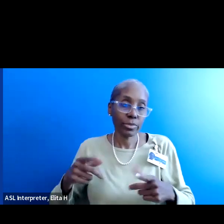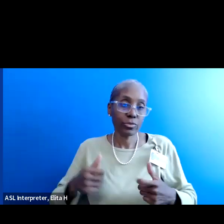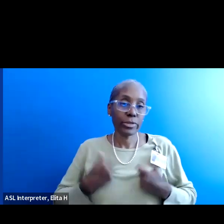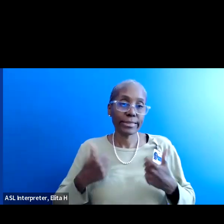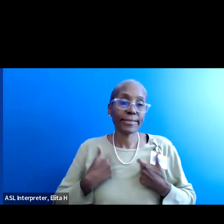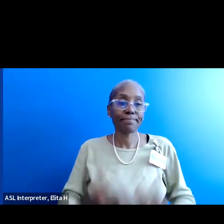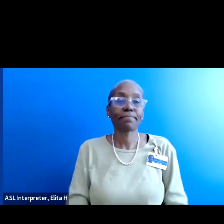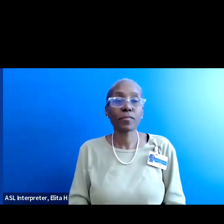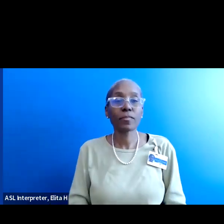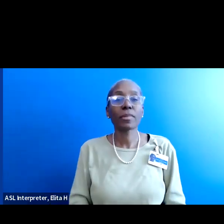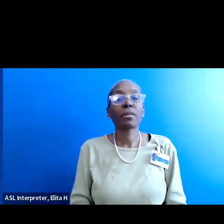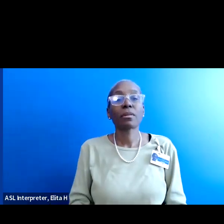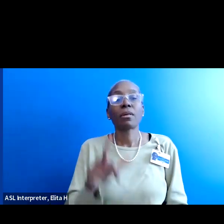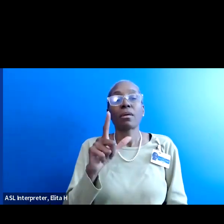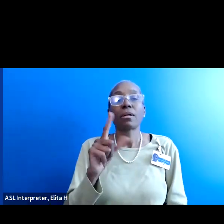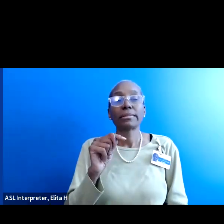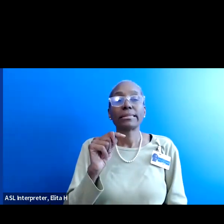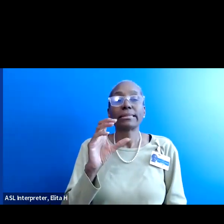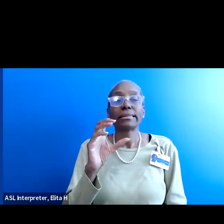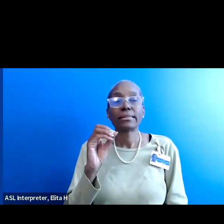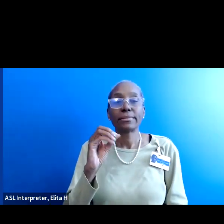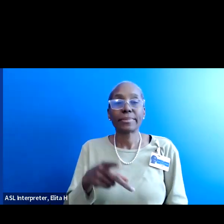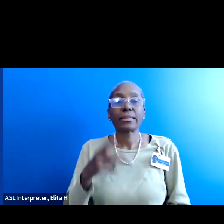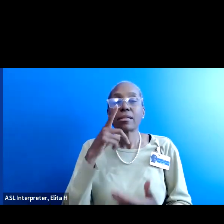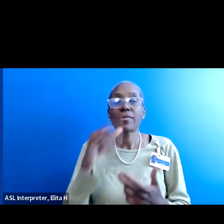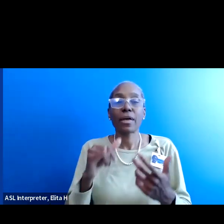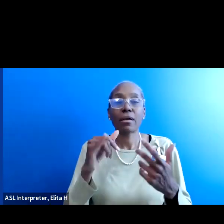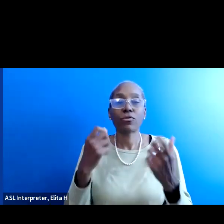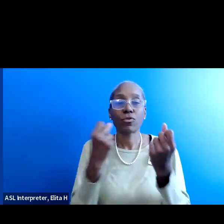Ombudsman programs, as resident-centered advocates, they are directed by